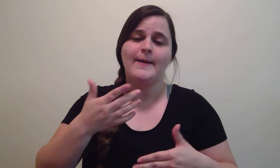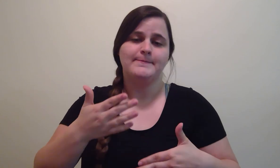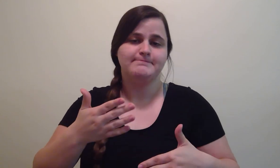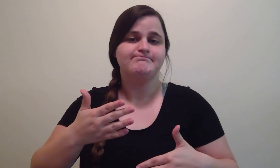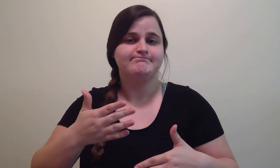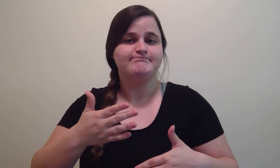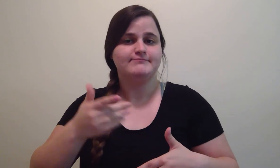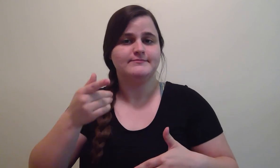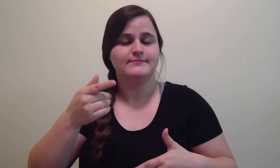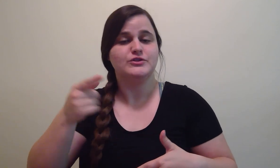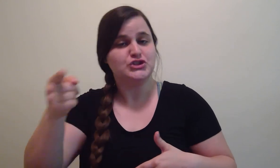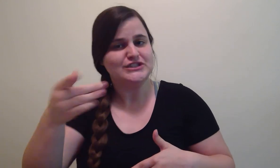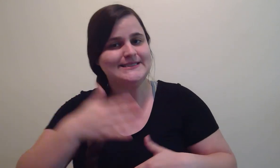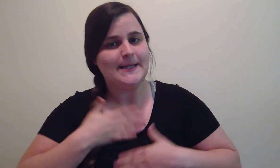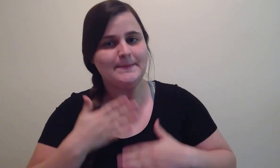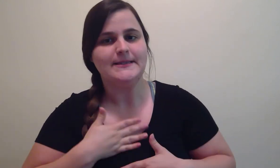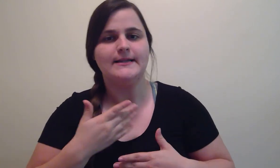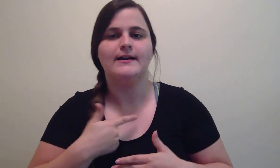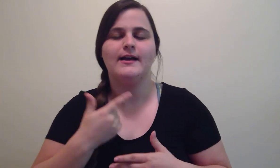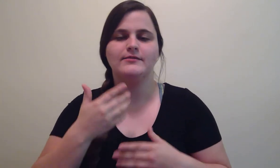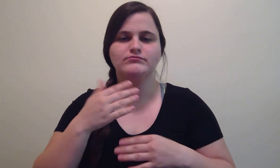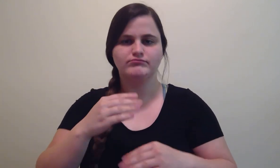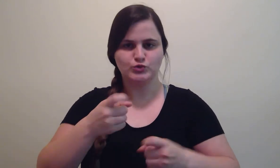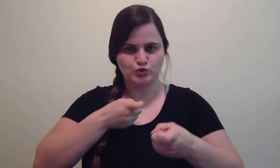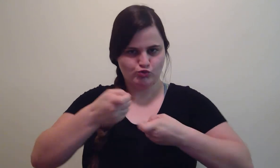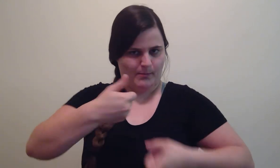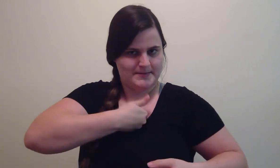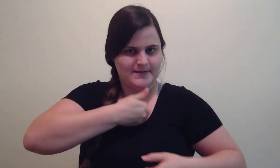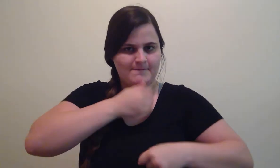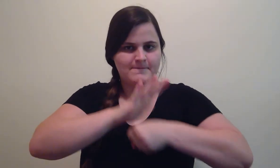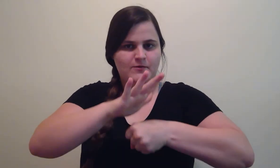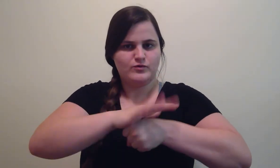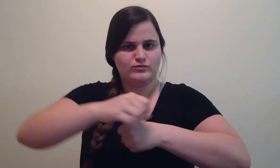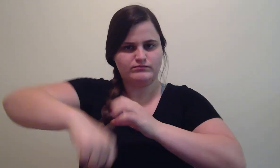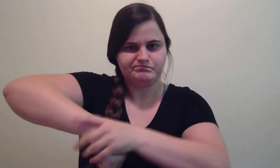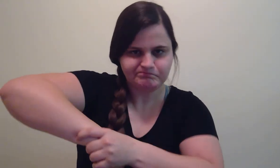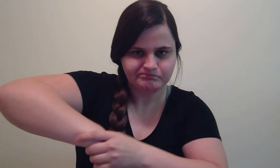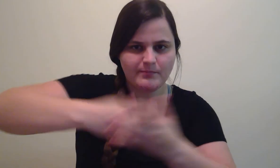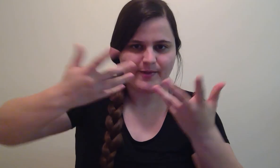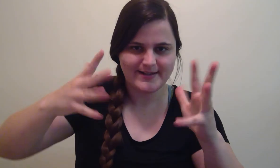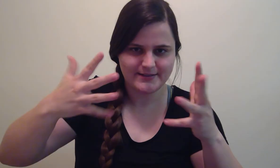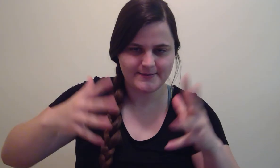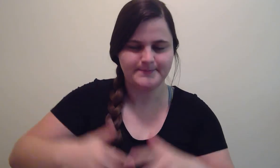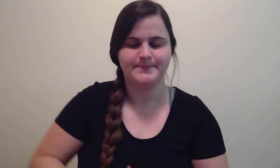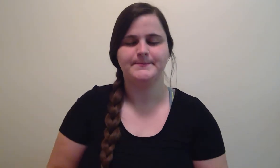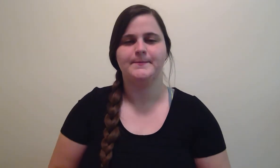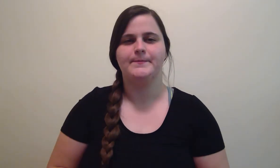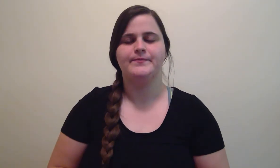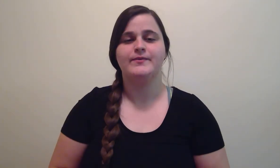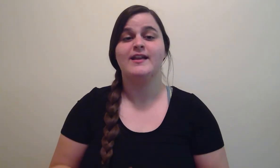and told me she was glad I'd had the self-control to do nothing more than restrain her.